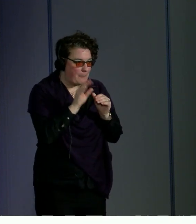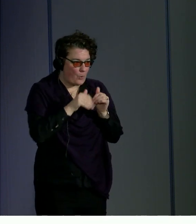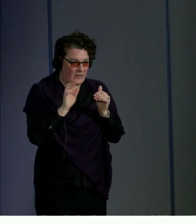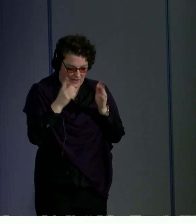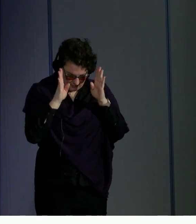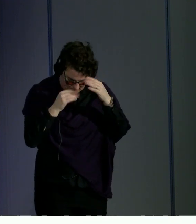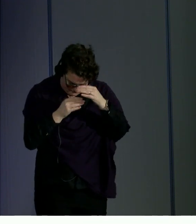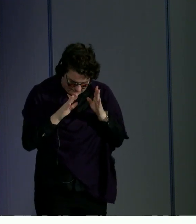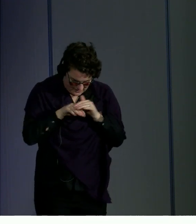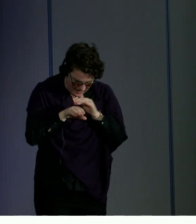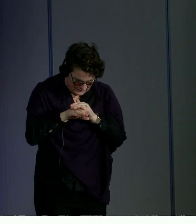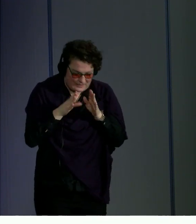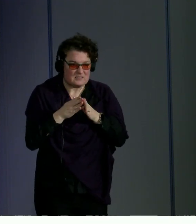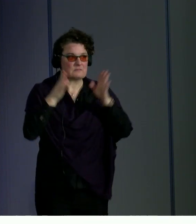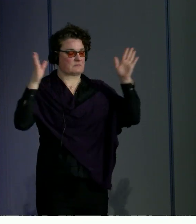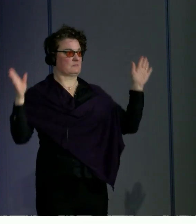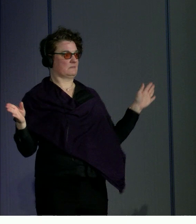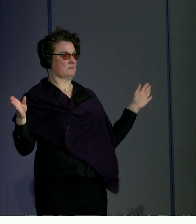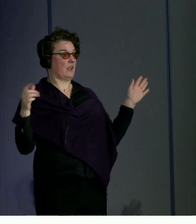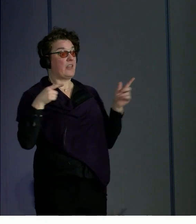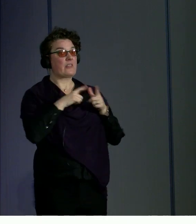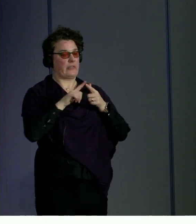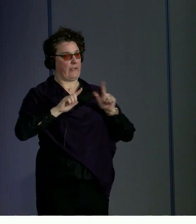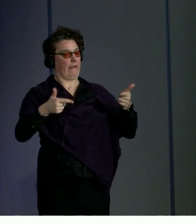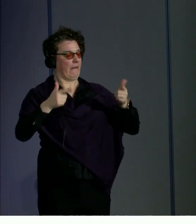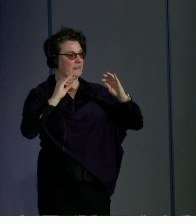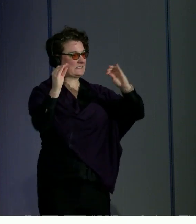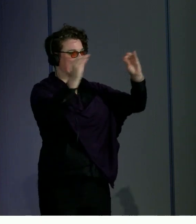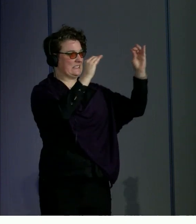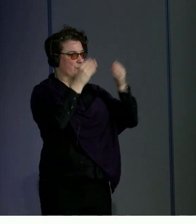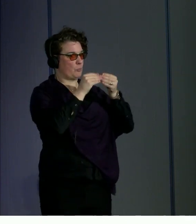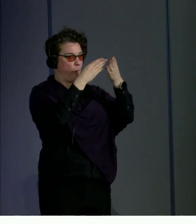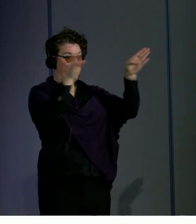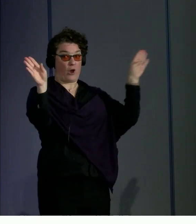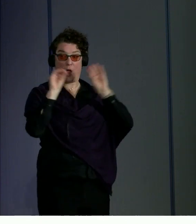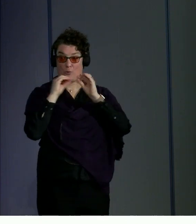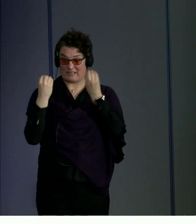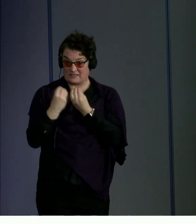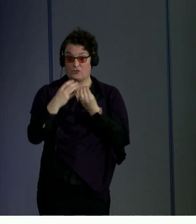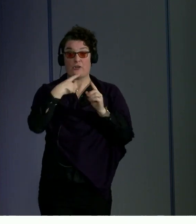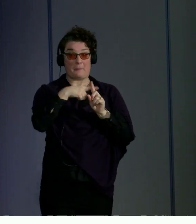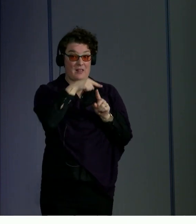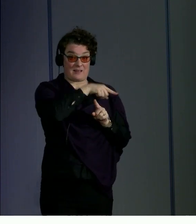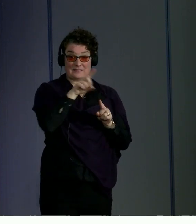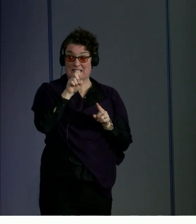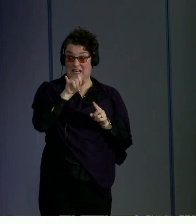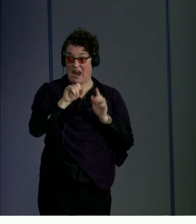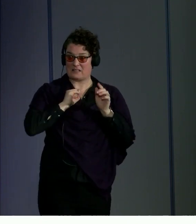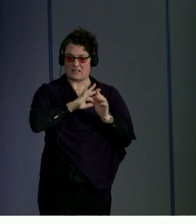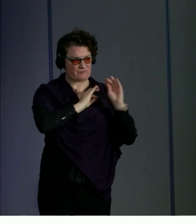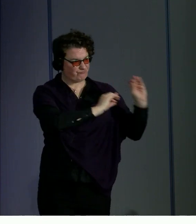can teach a broader organization and the DEI staff about accessibility and its role in DEI.